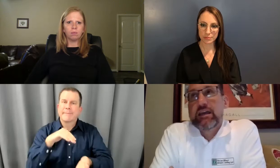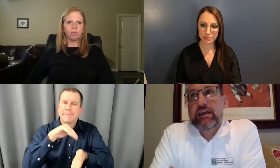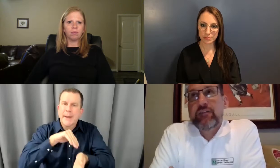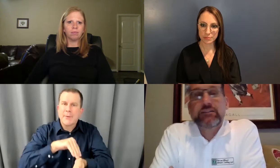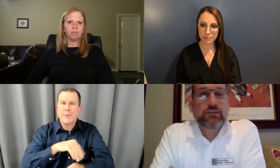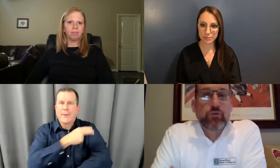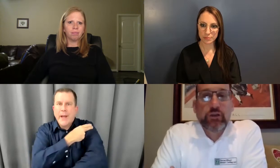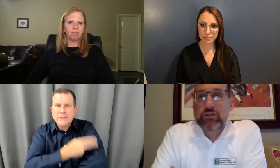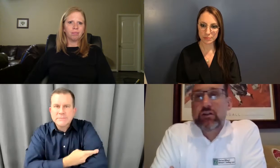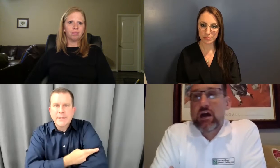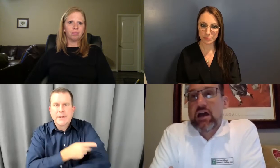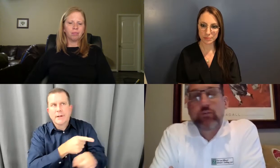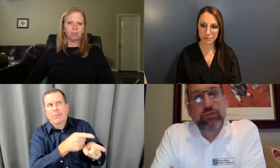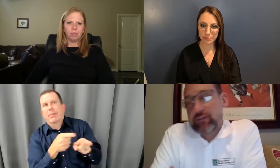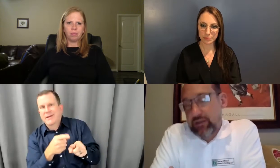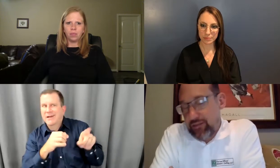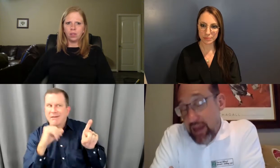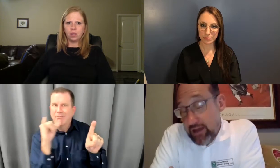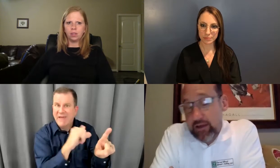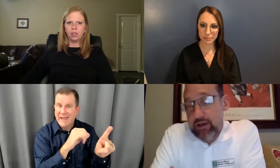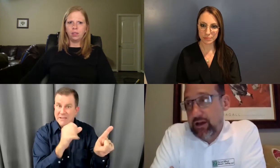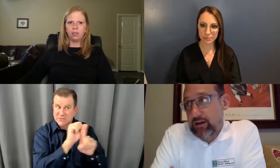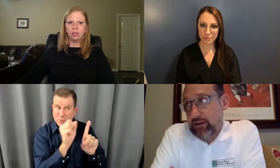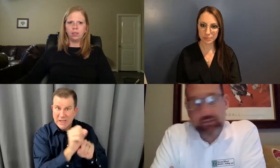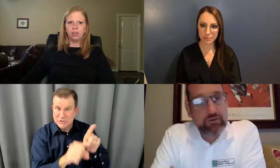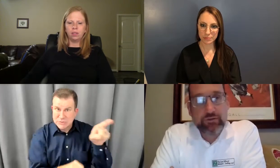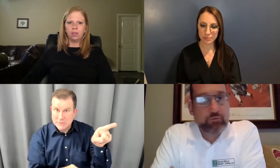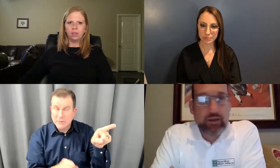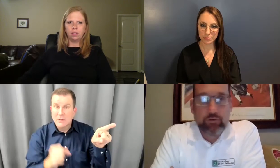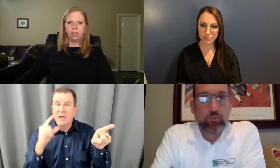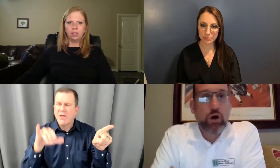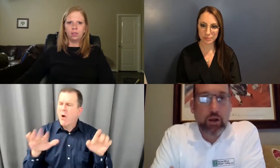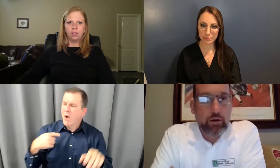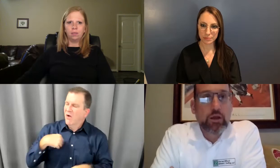In that situation, I don't think that that excuse, would ever hold water,